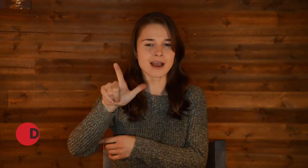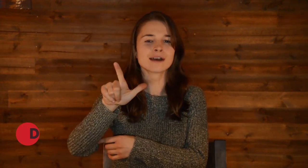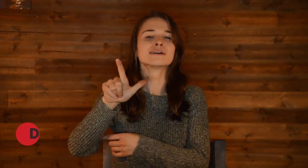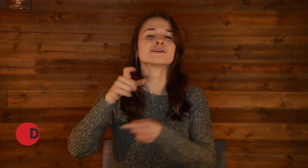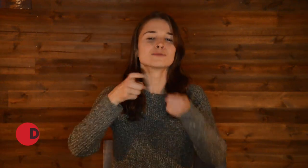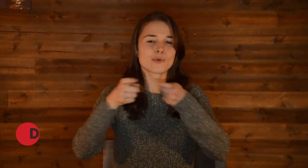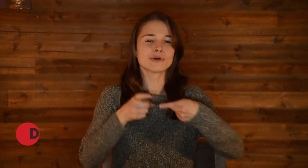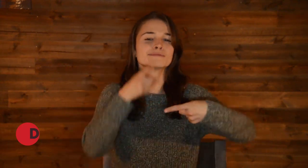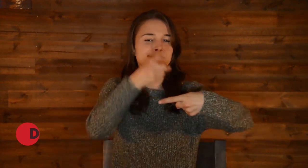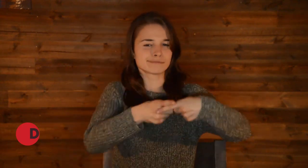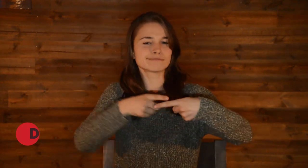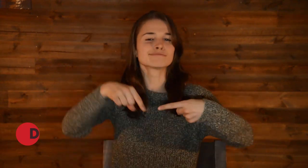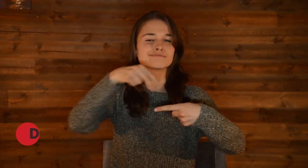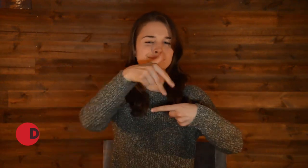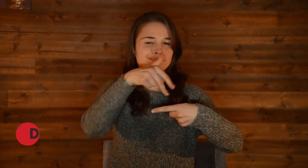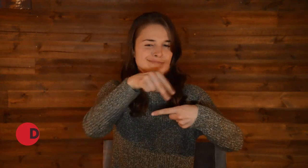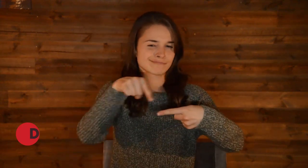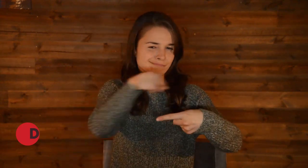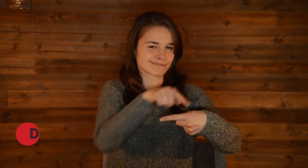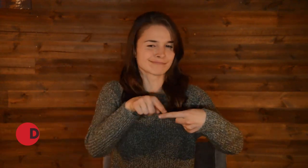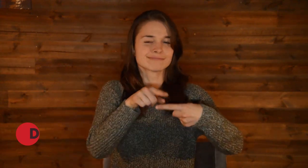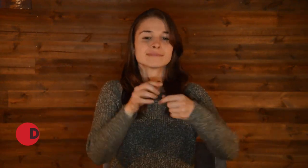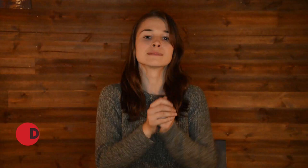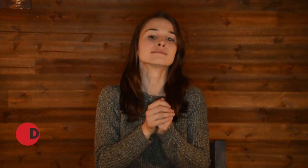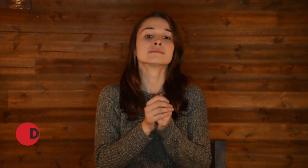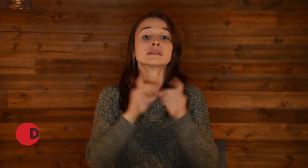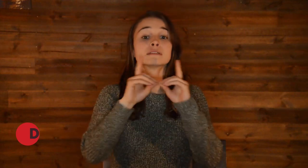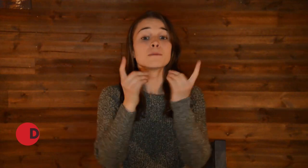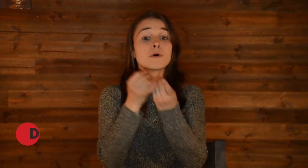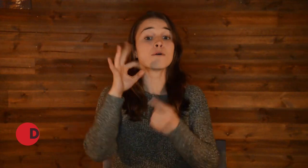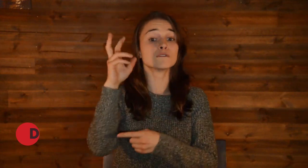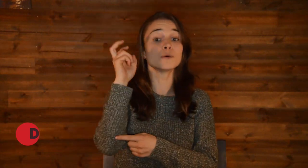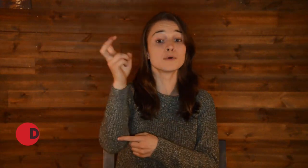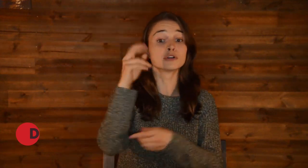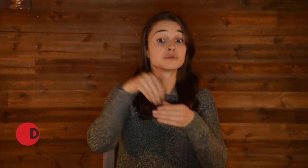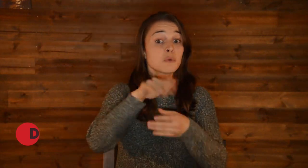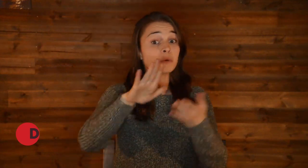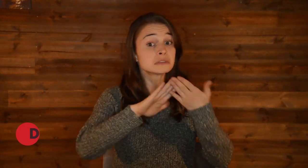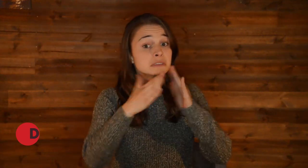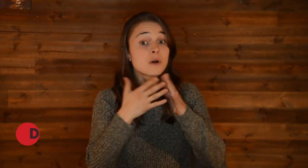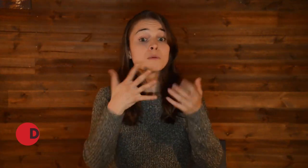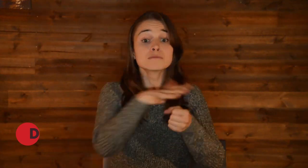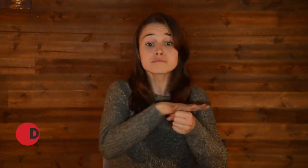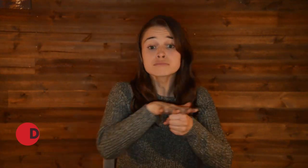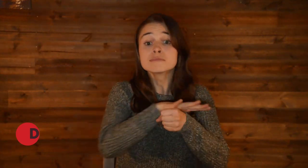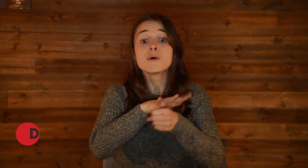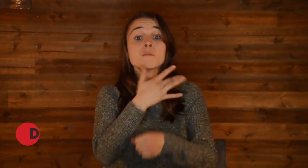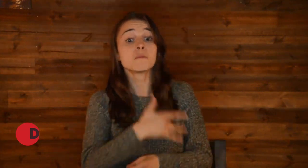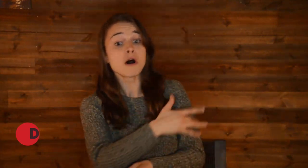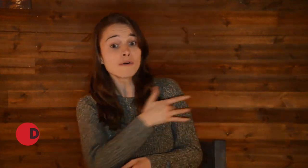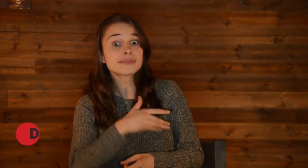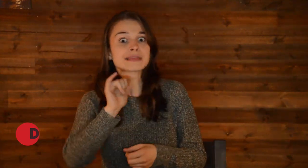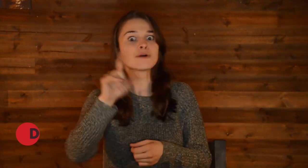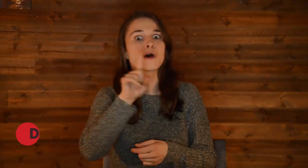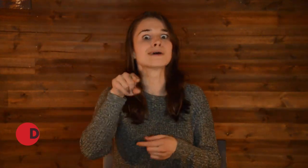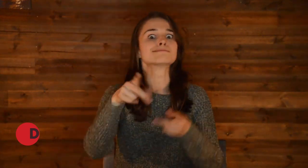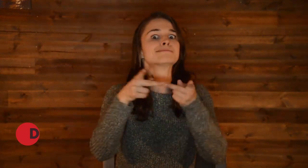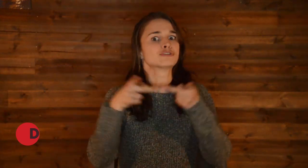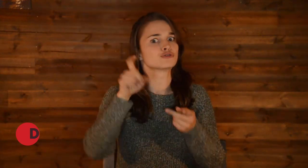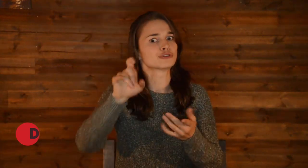on signal-controlled crosswalks. The Department of Transportation in your city, region or province are the place